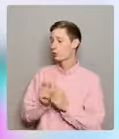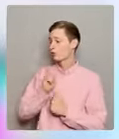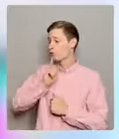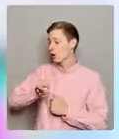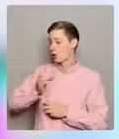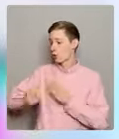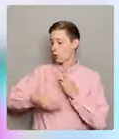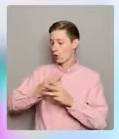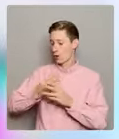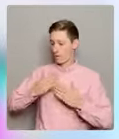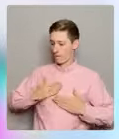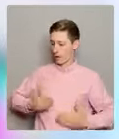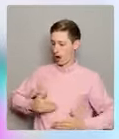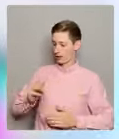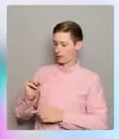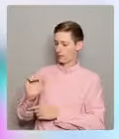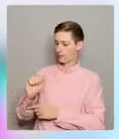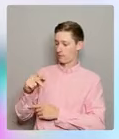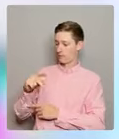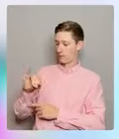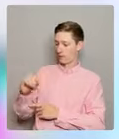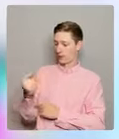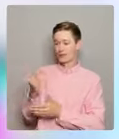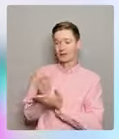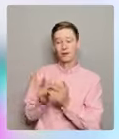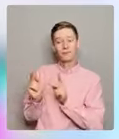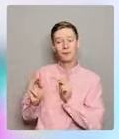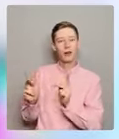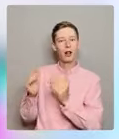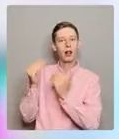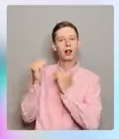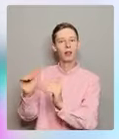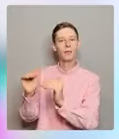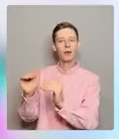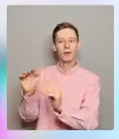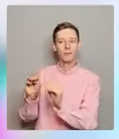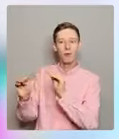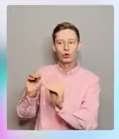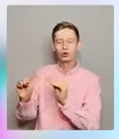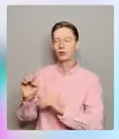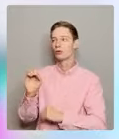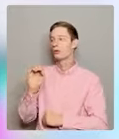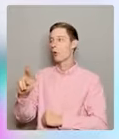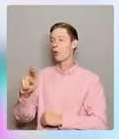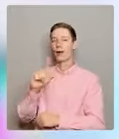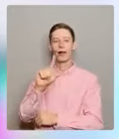real world body mappings and movements is thinking about people that have a limited range of motion or a limb difference.